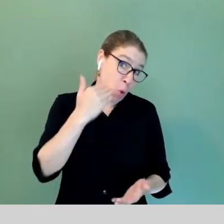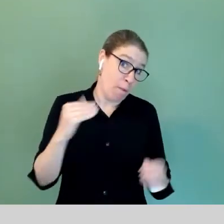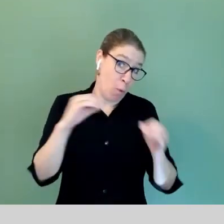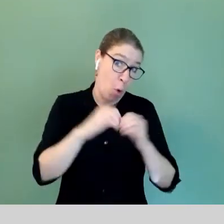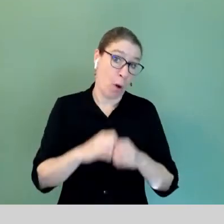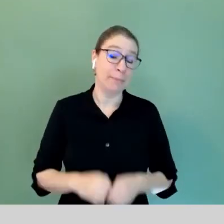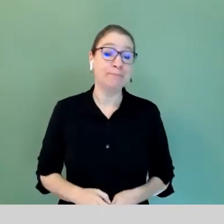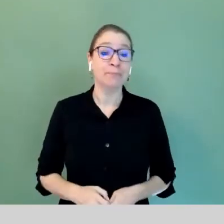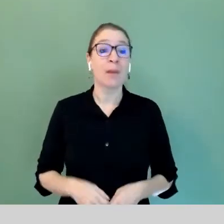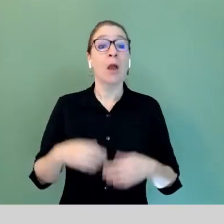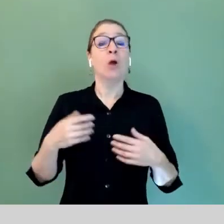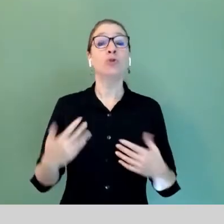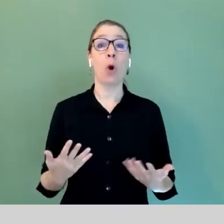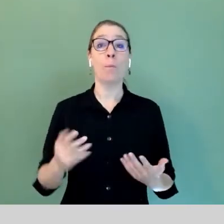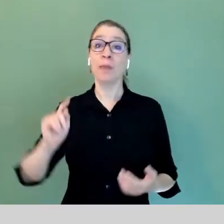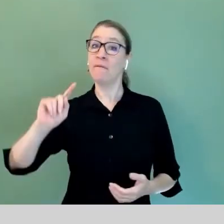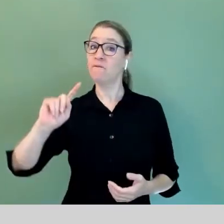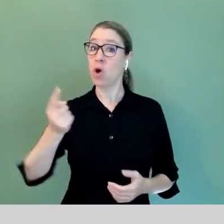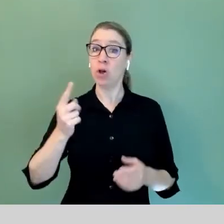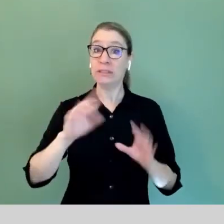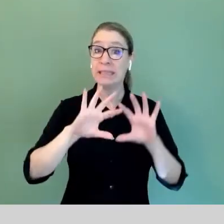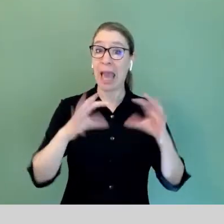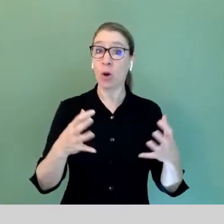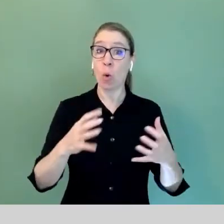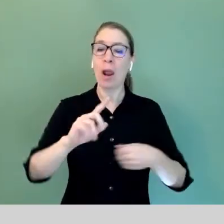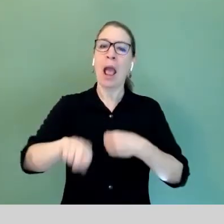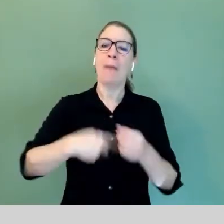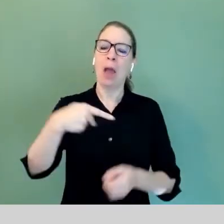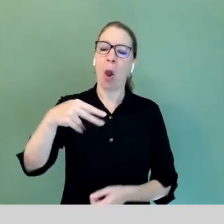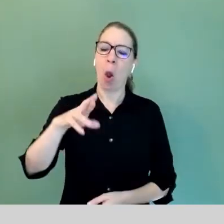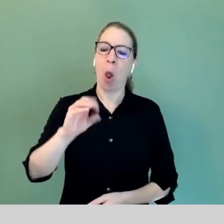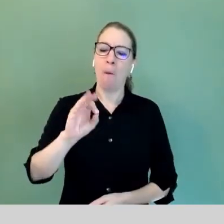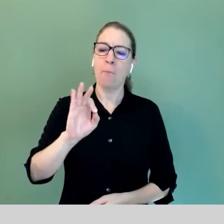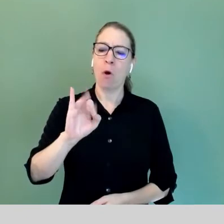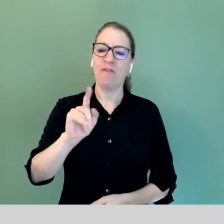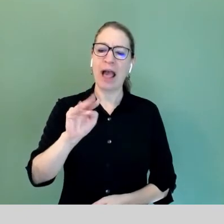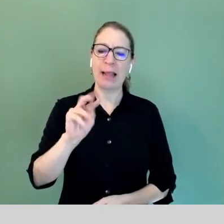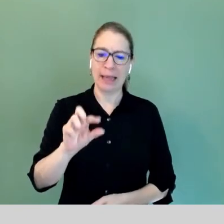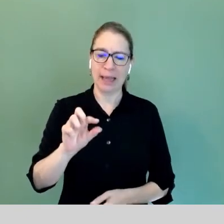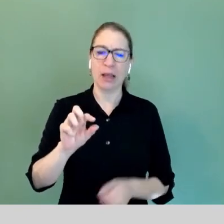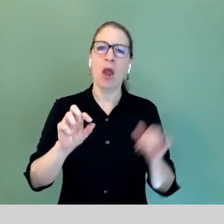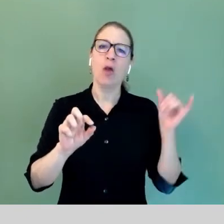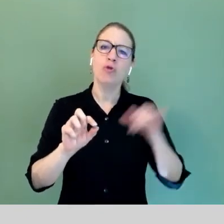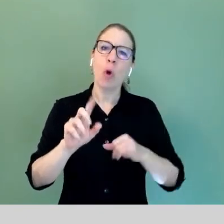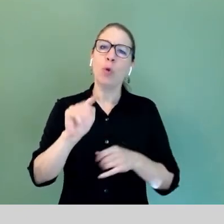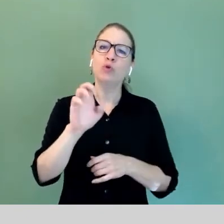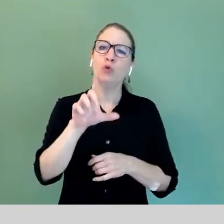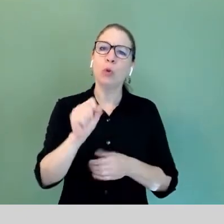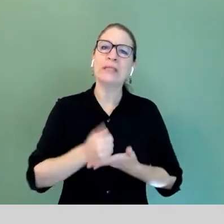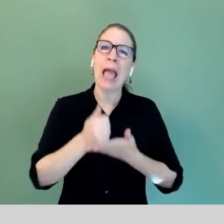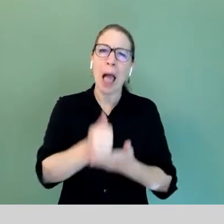Let's get started. So the first category is profiling tools. So the tools that help you explore your data